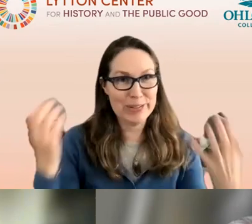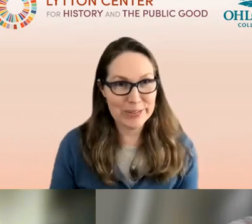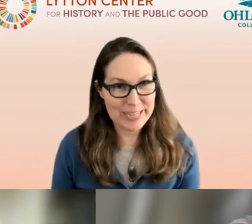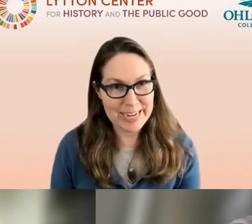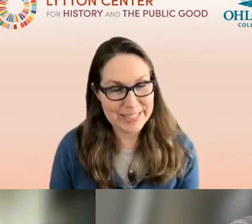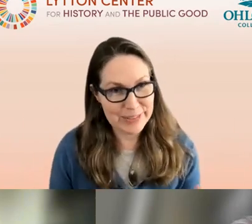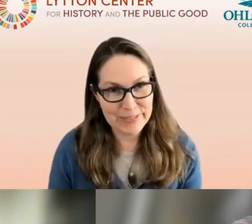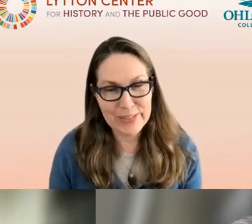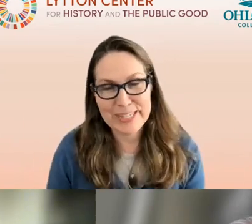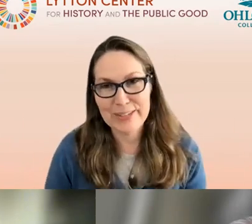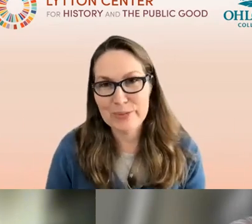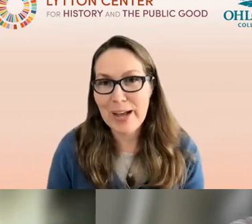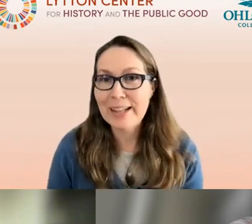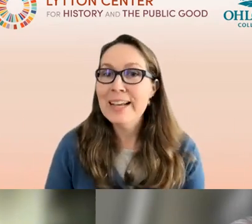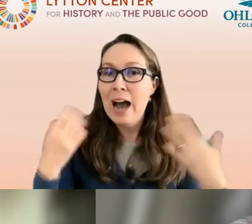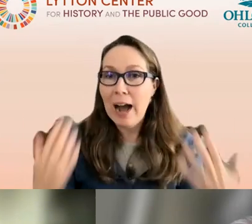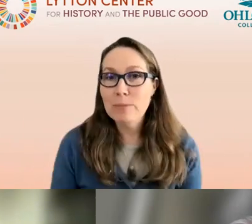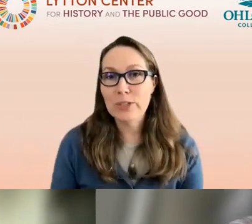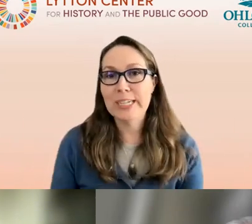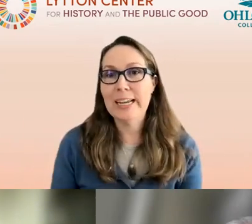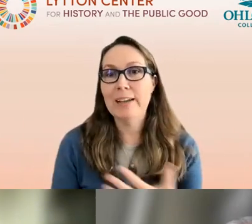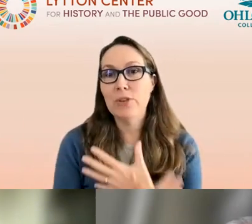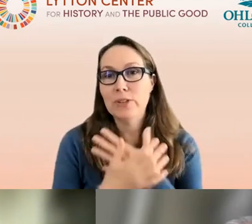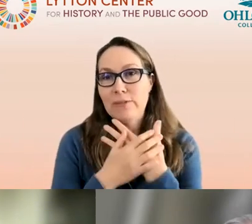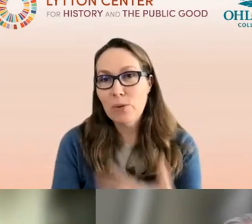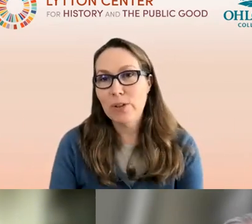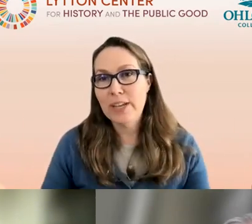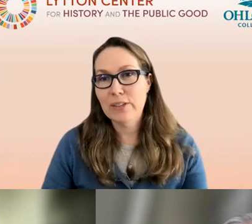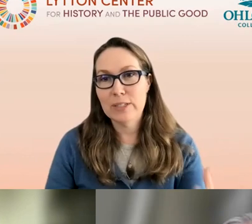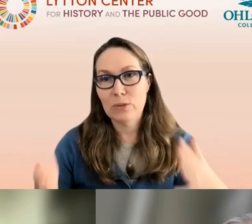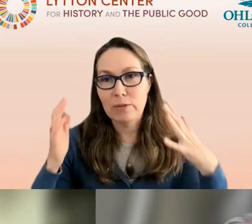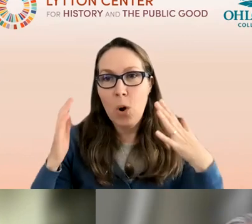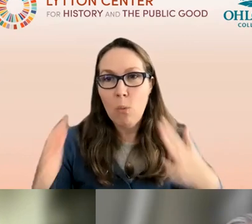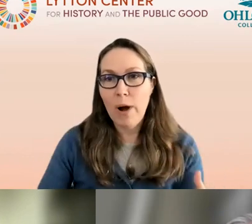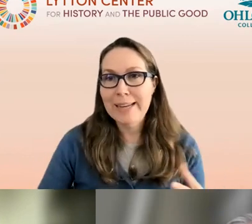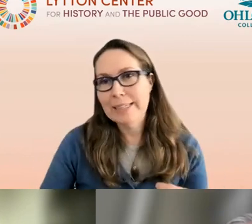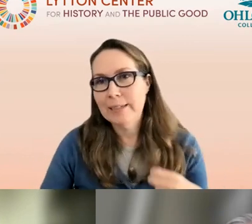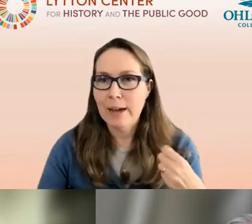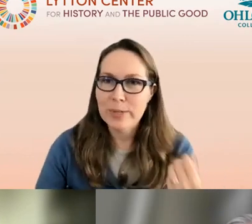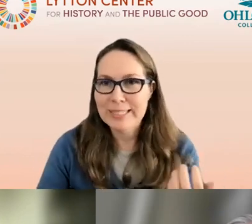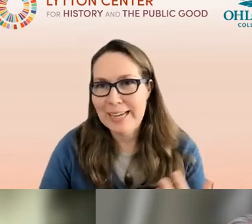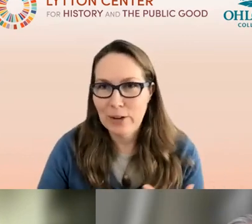I know you're engaged in lots of other research as well. I'm wondering if there, if you all think there is sort of one, I don't wanna say,